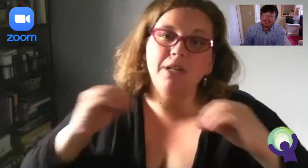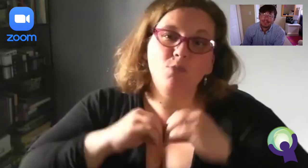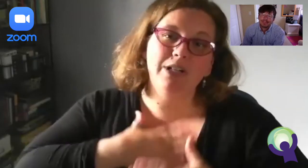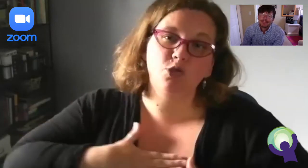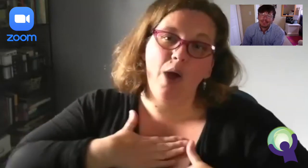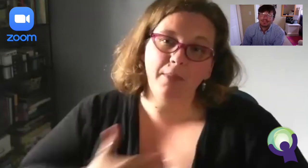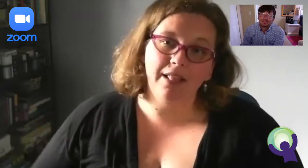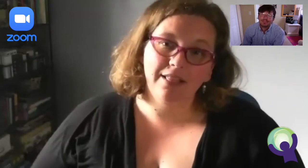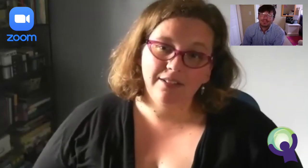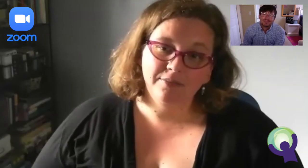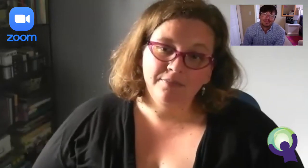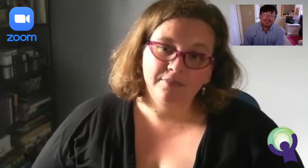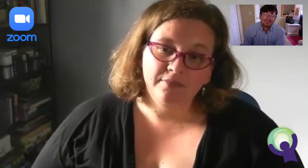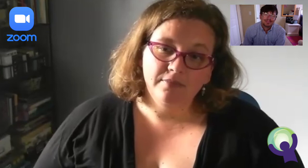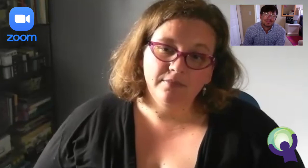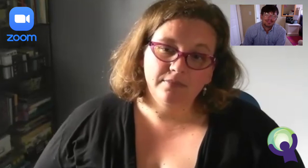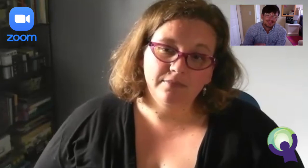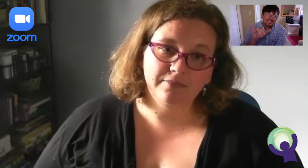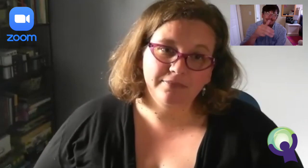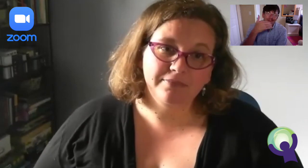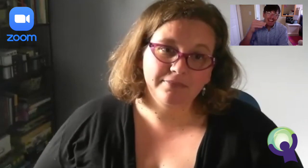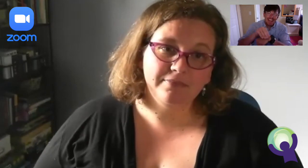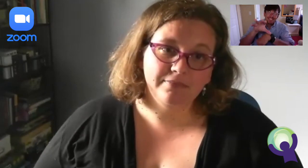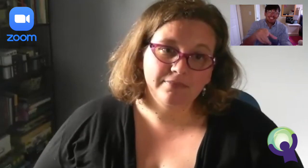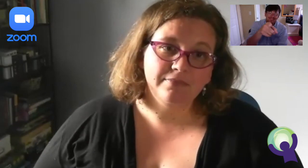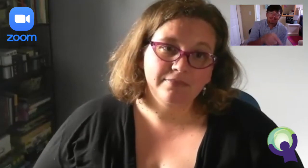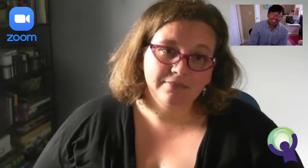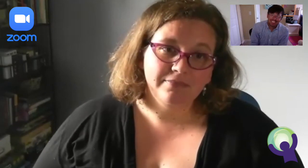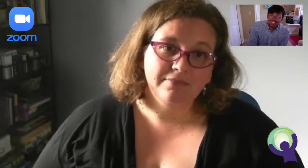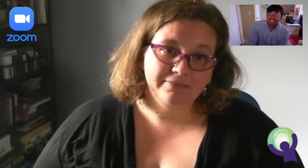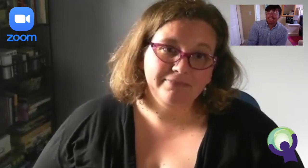then your life is going to be more enjoyable.